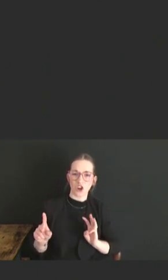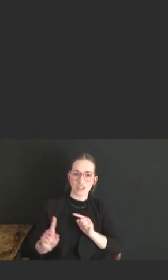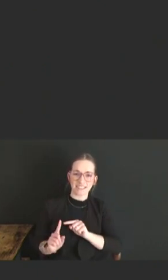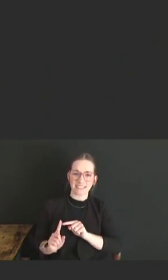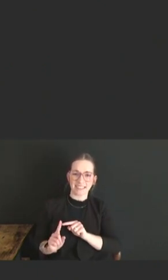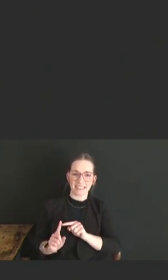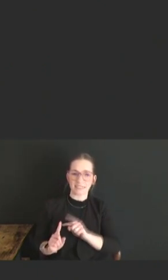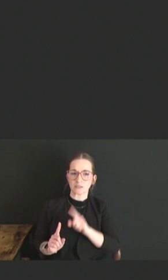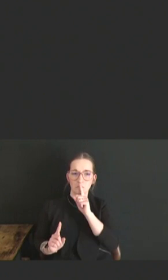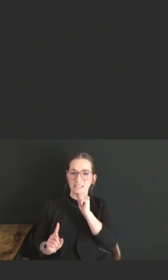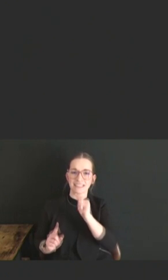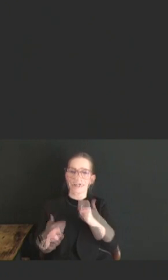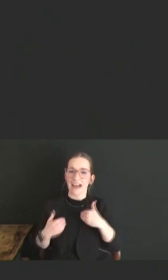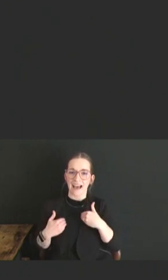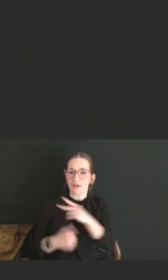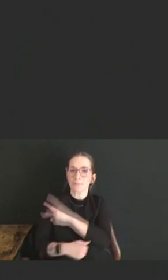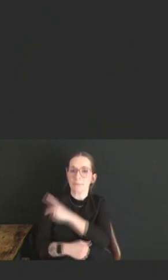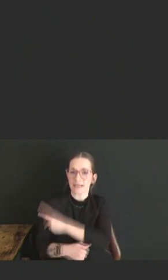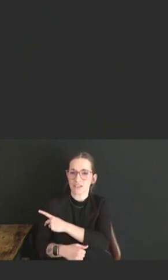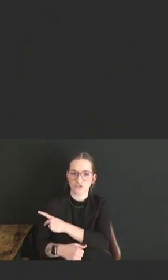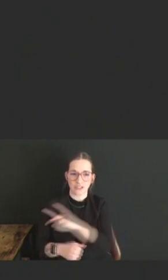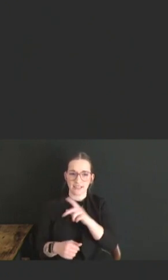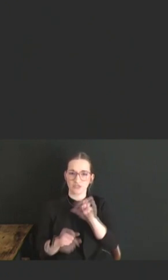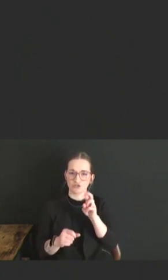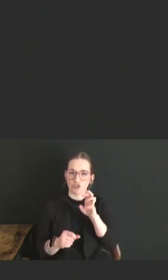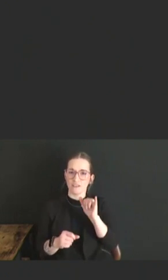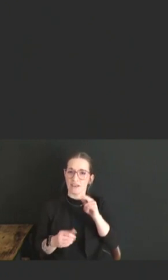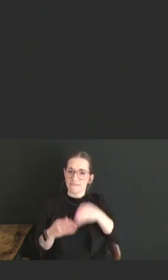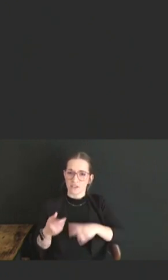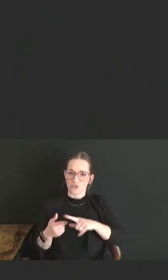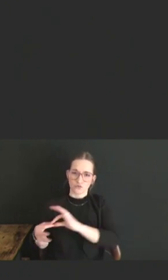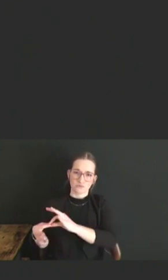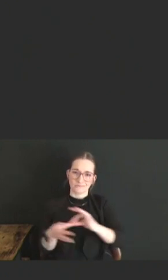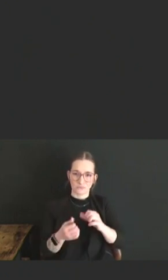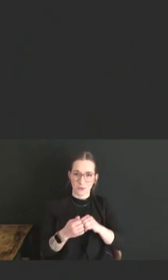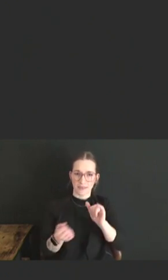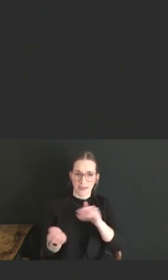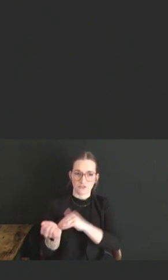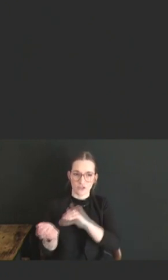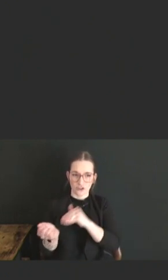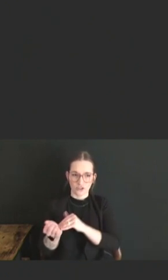Overall, 27 linked surveys with both the patient and provider portions of